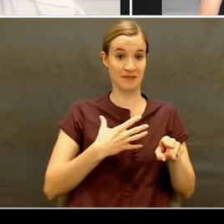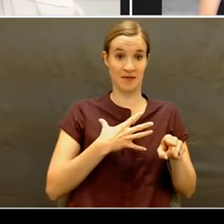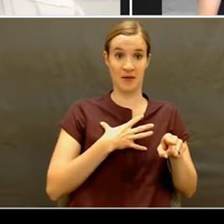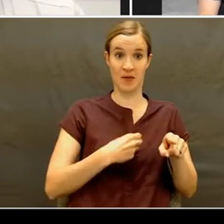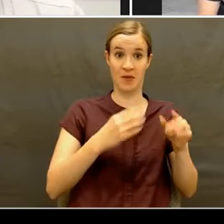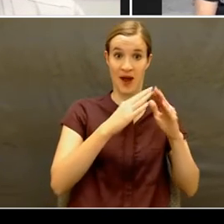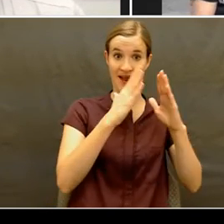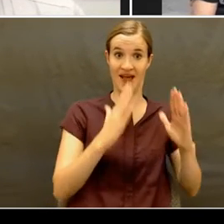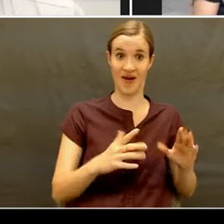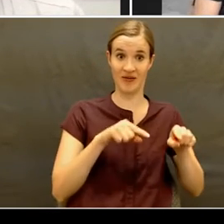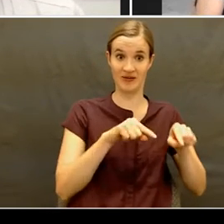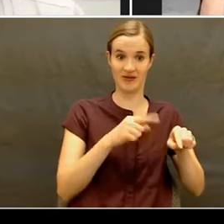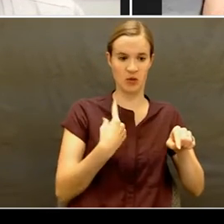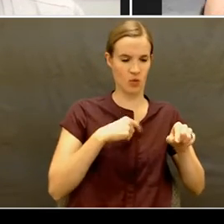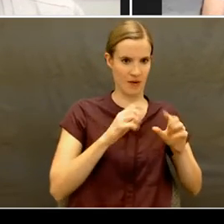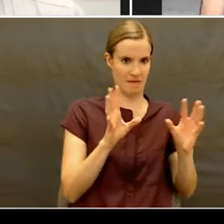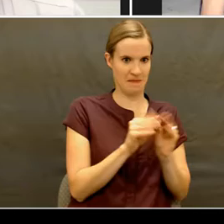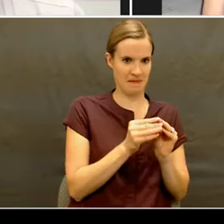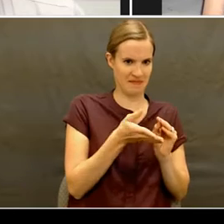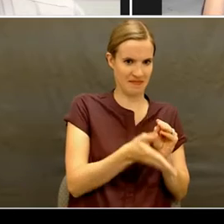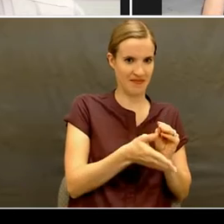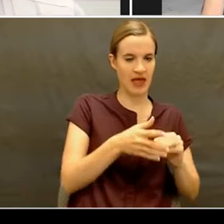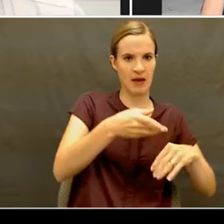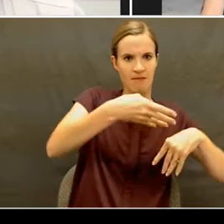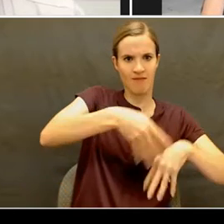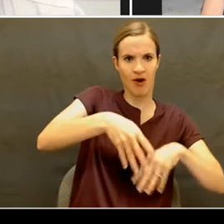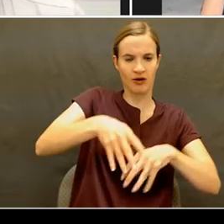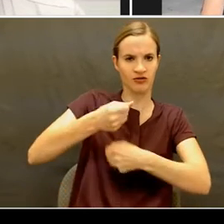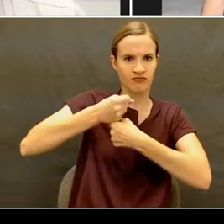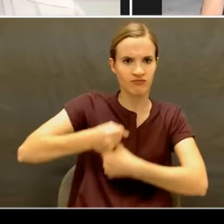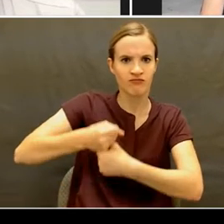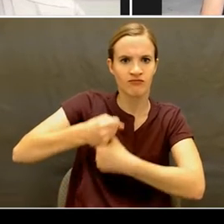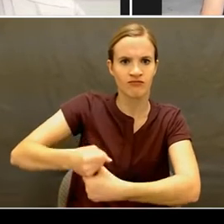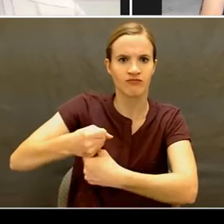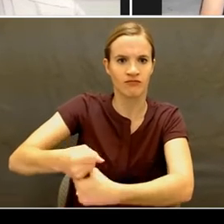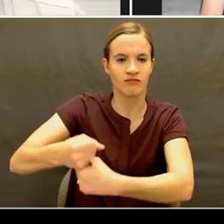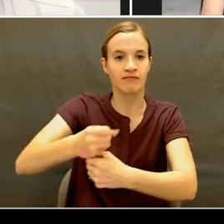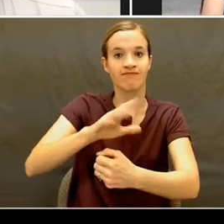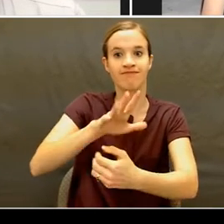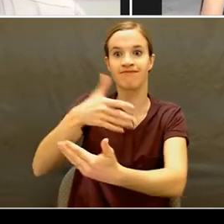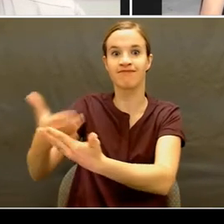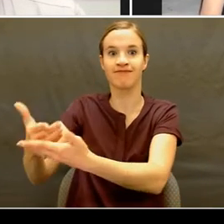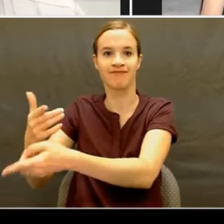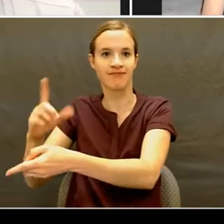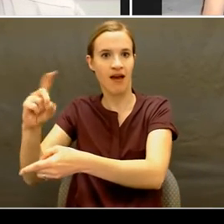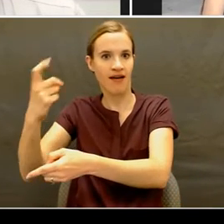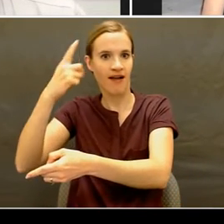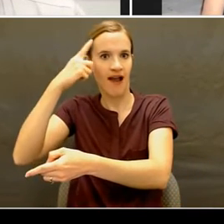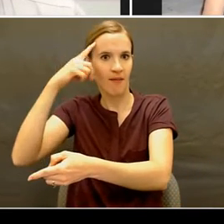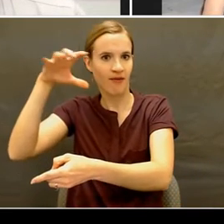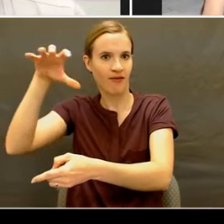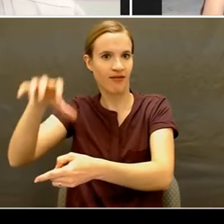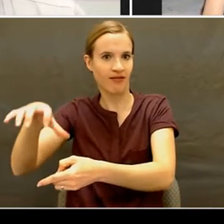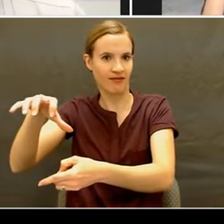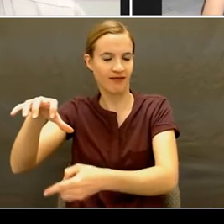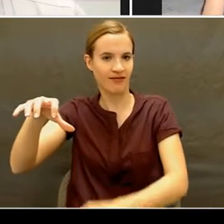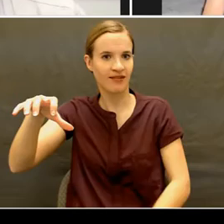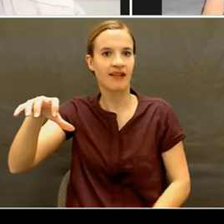White House but we had a march from the White House. And the march had a lot of great people